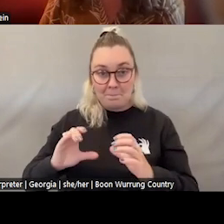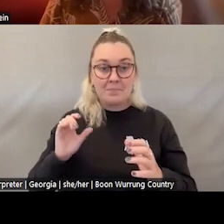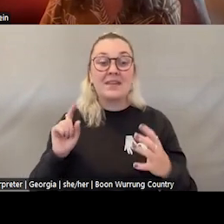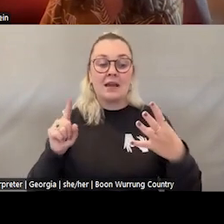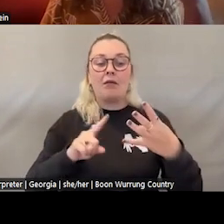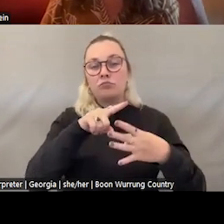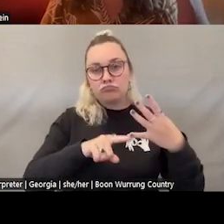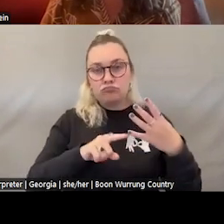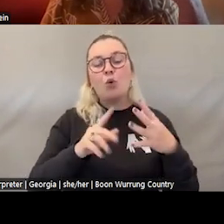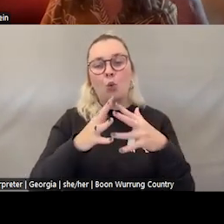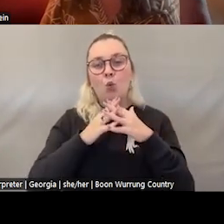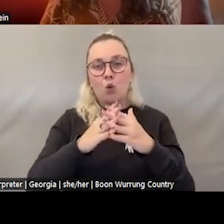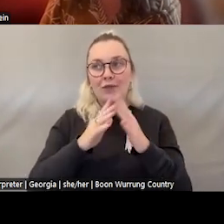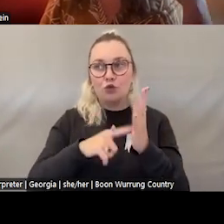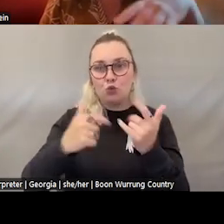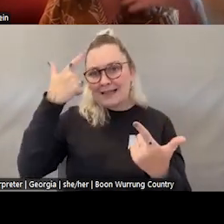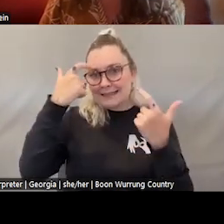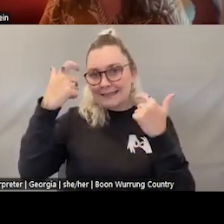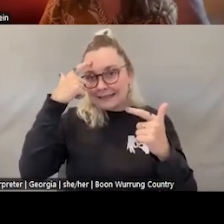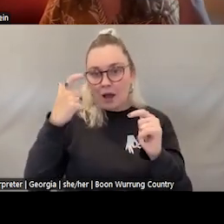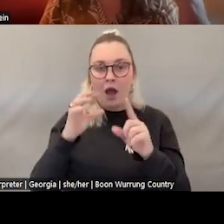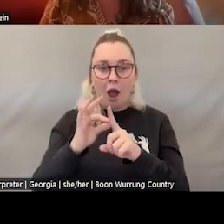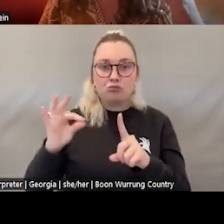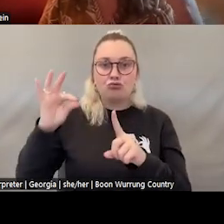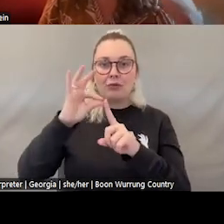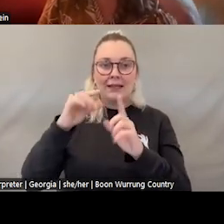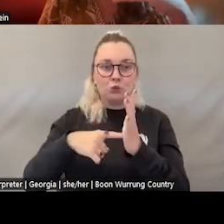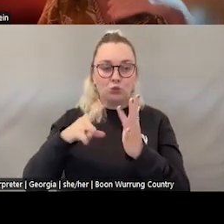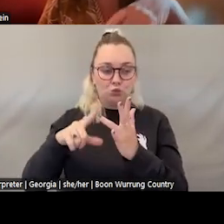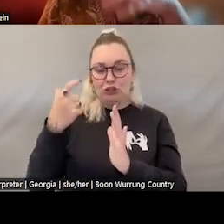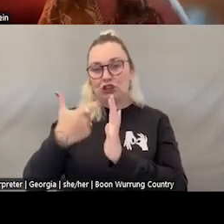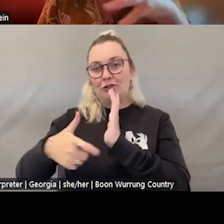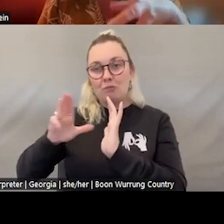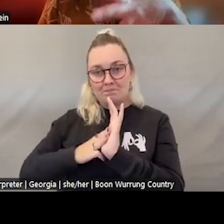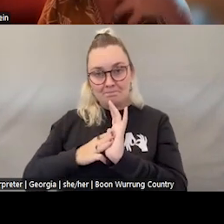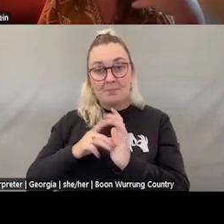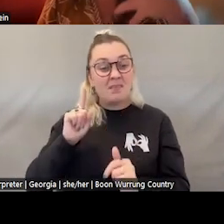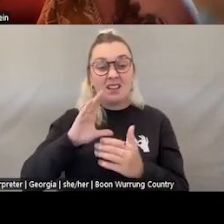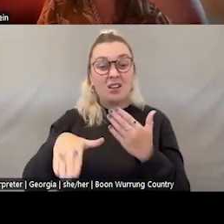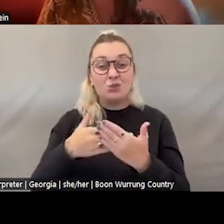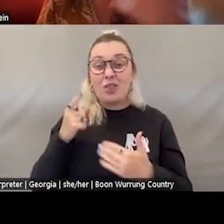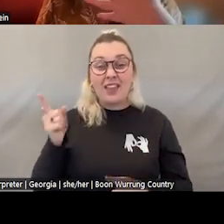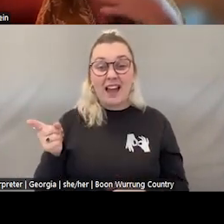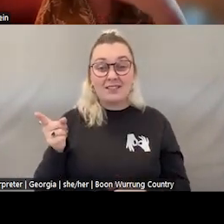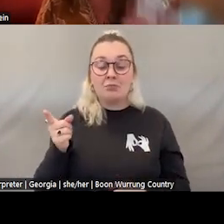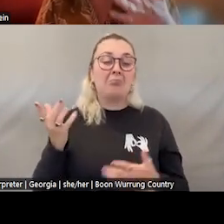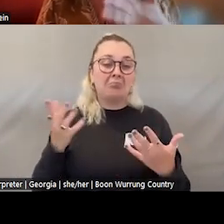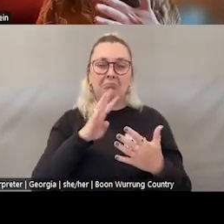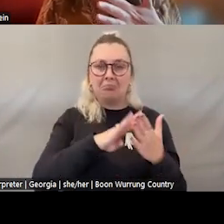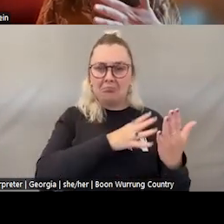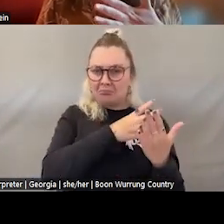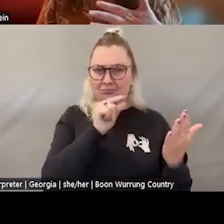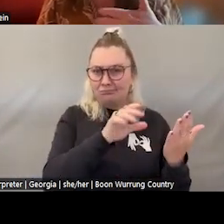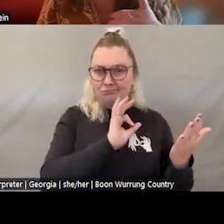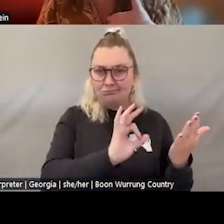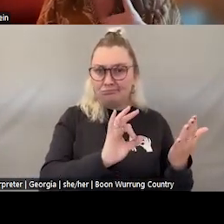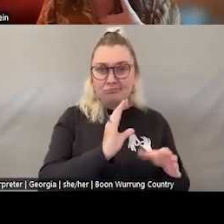it is worth upgrading to a CRM. Until then, the spreadsheet does work fine. It